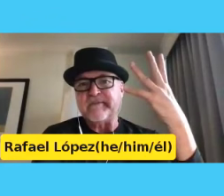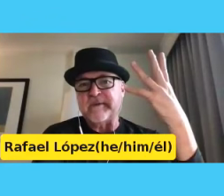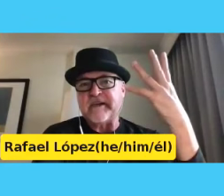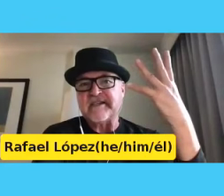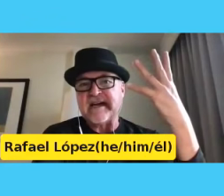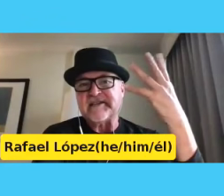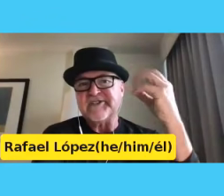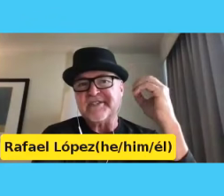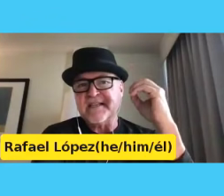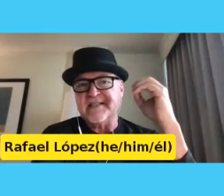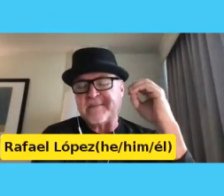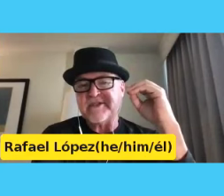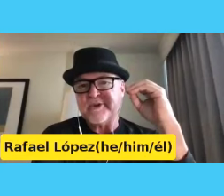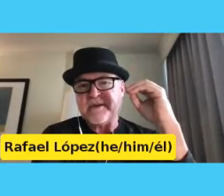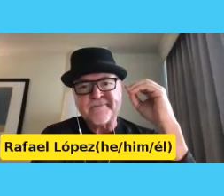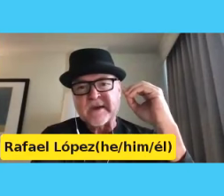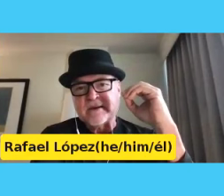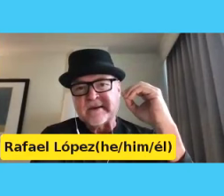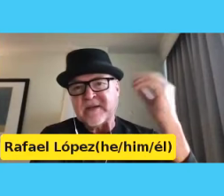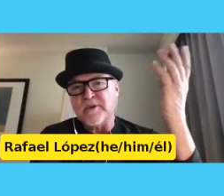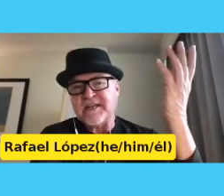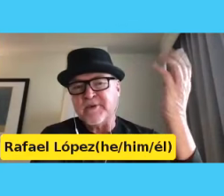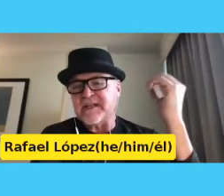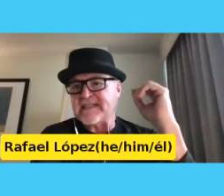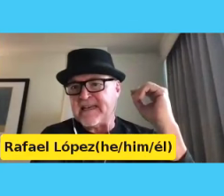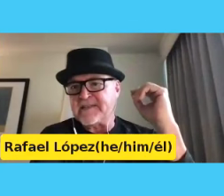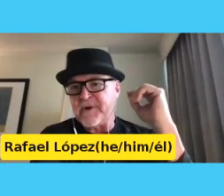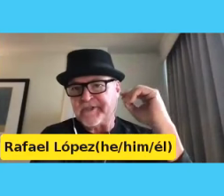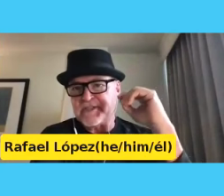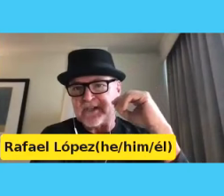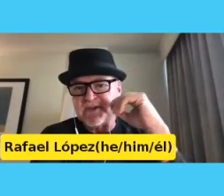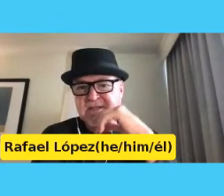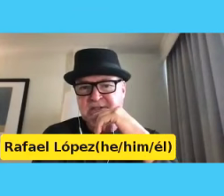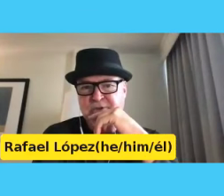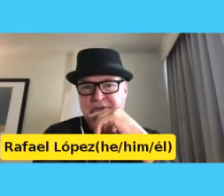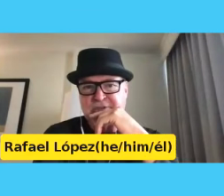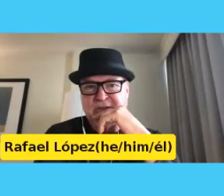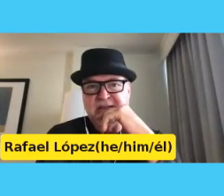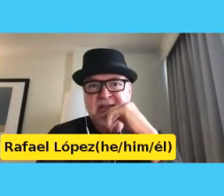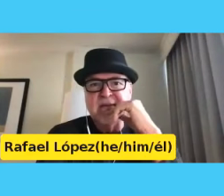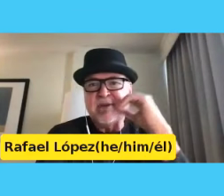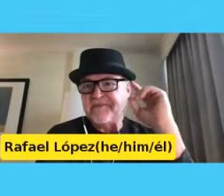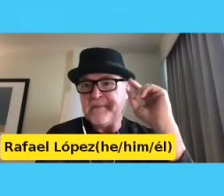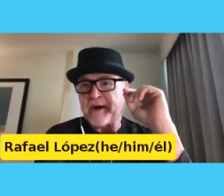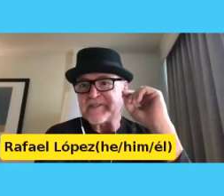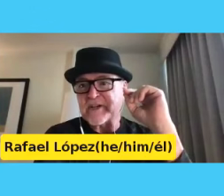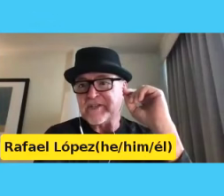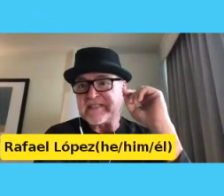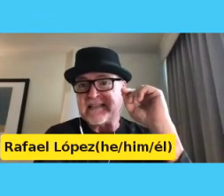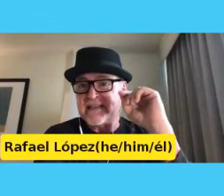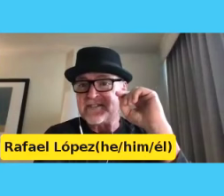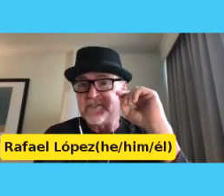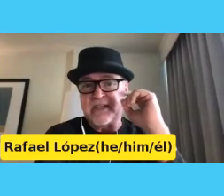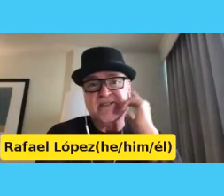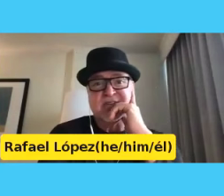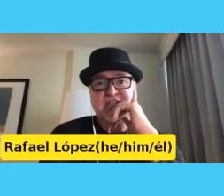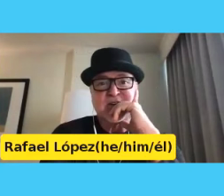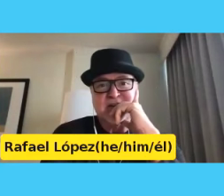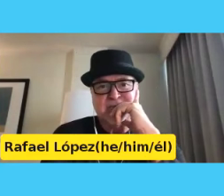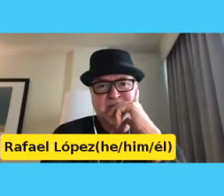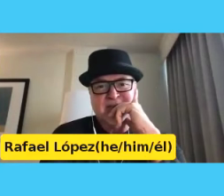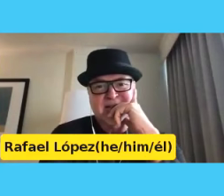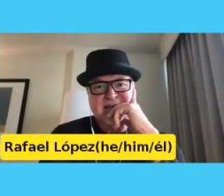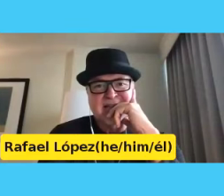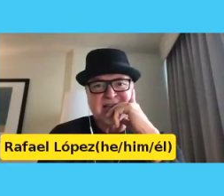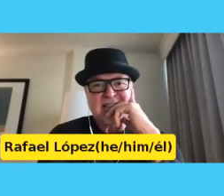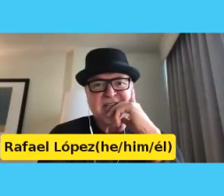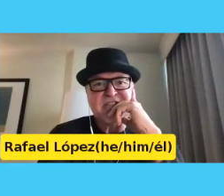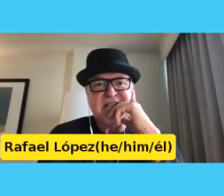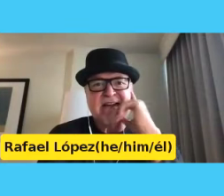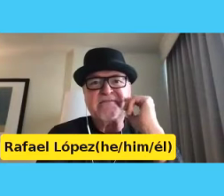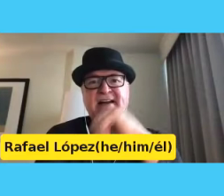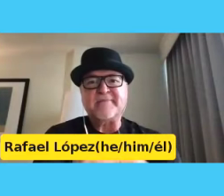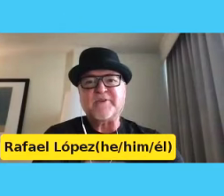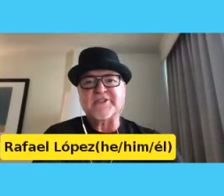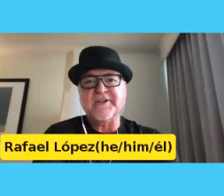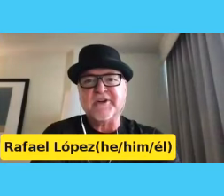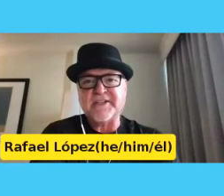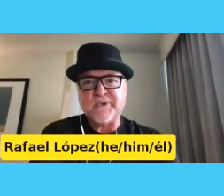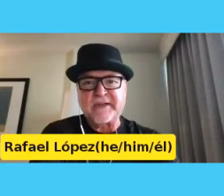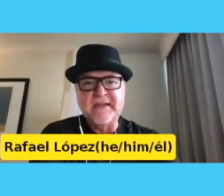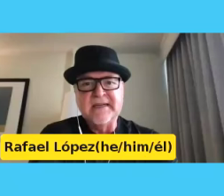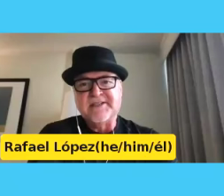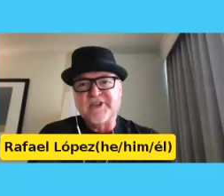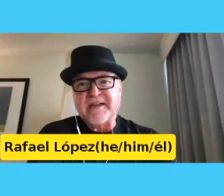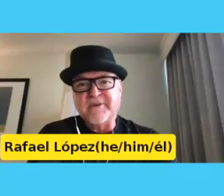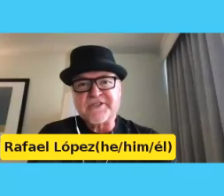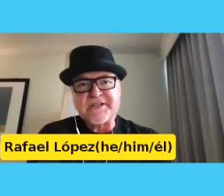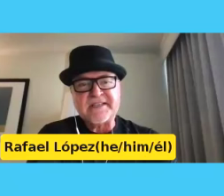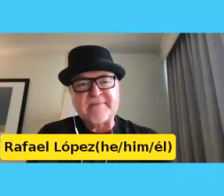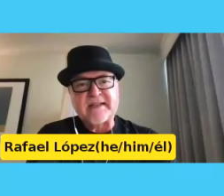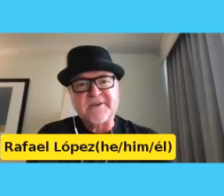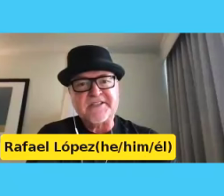the drawing next to me, so I can go square by square, I actually put pieces of tap where I say this is number one, this is number two or three. I know exactly what square I'm standing in front of. I look at my drawing and I know exactly what to draw in that particular